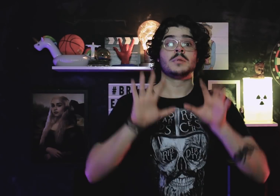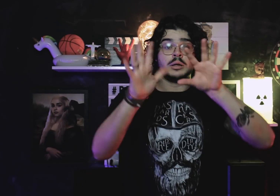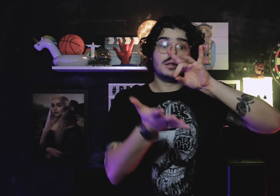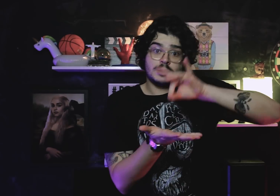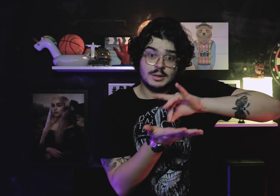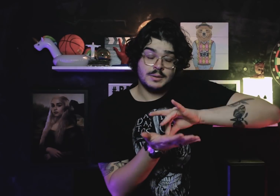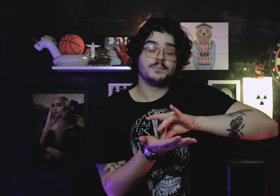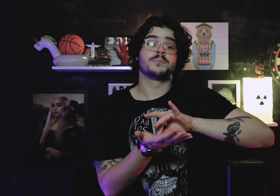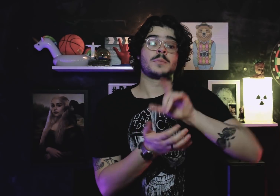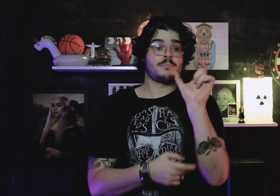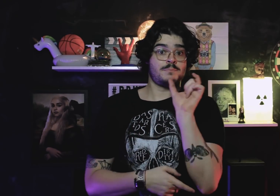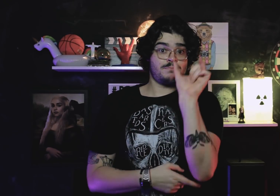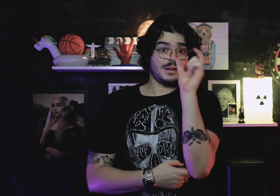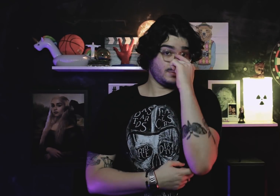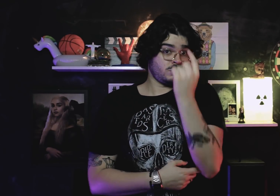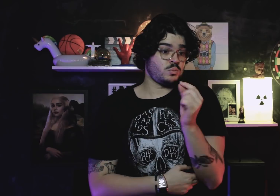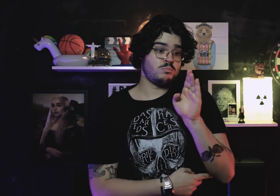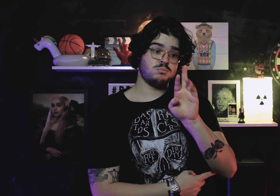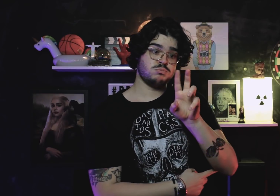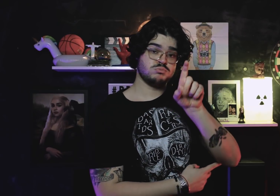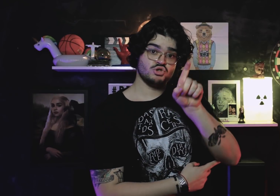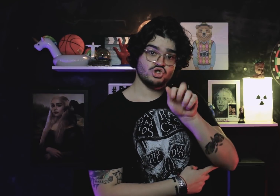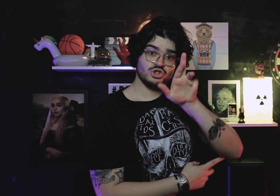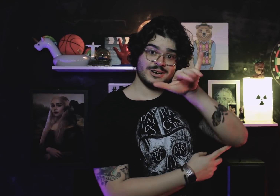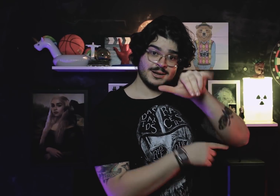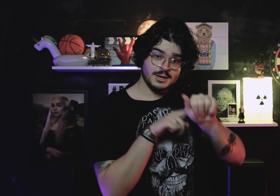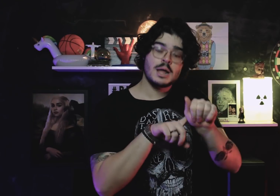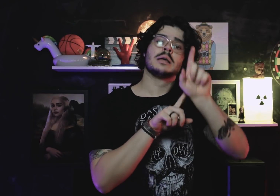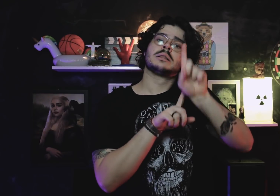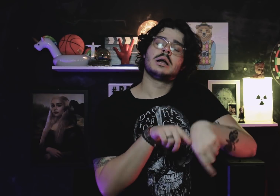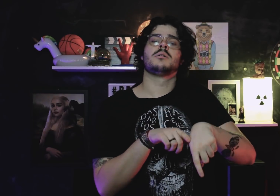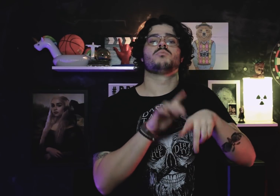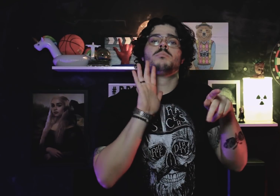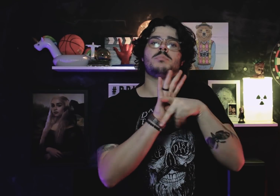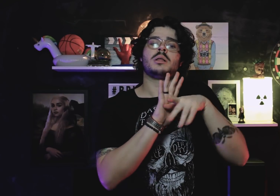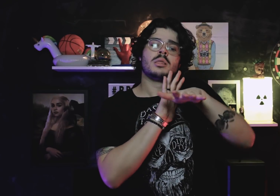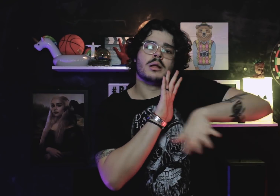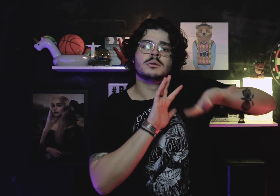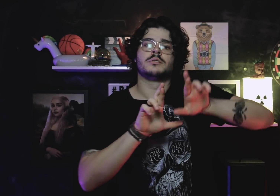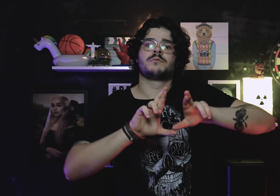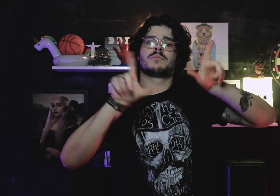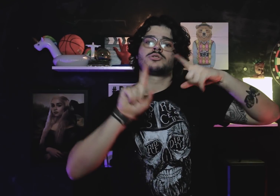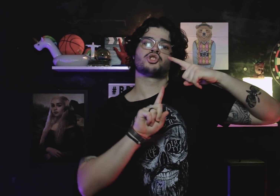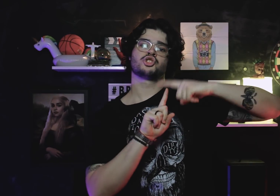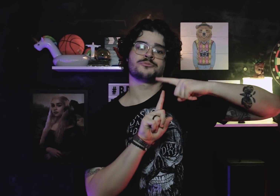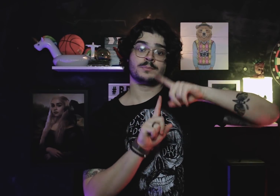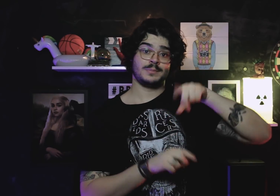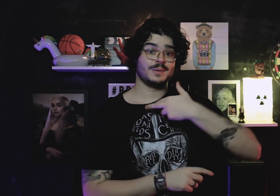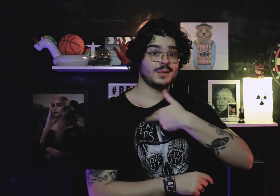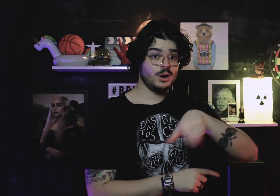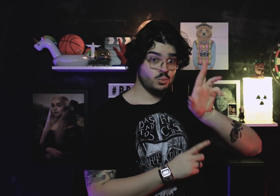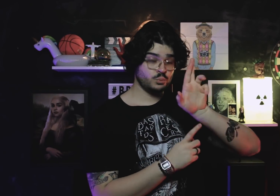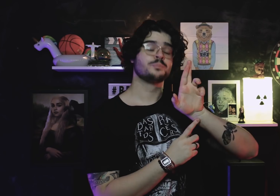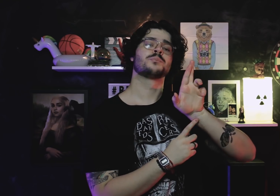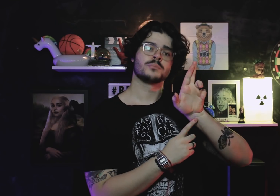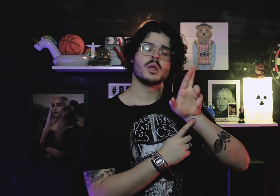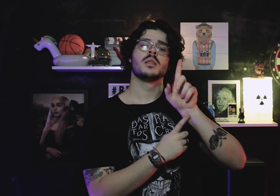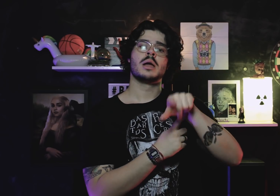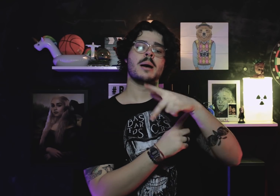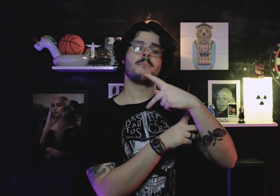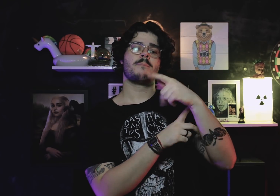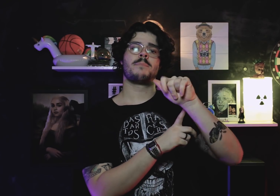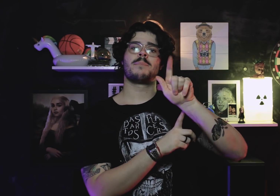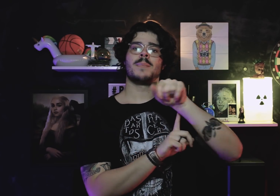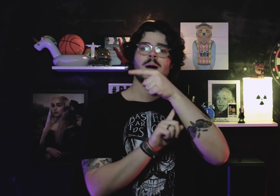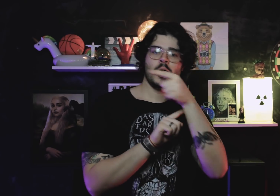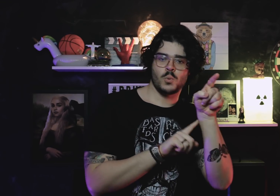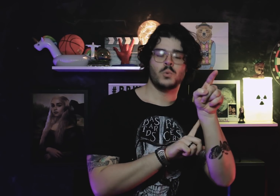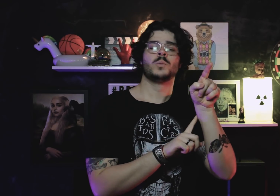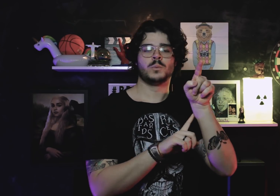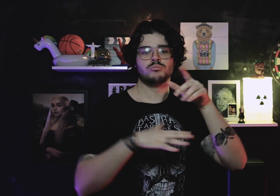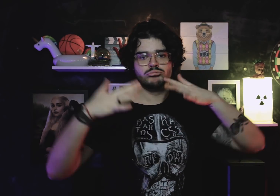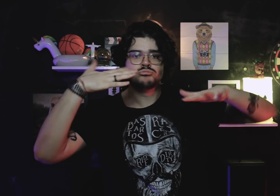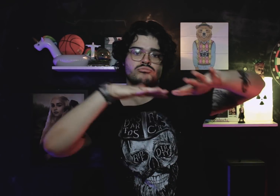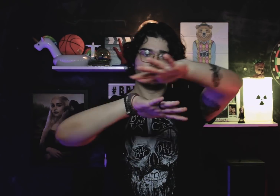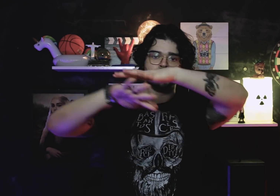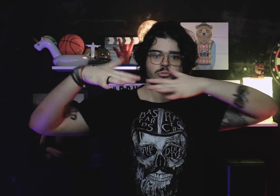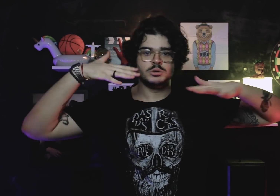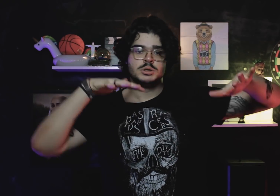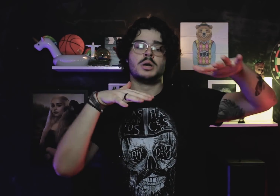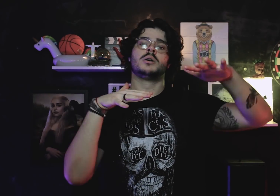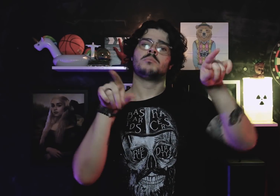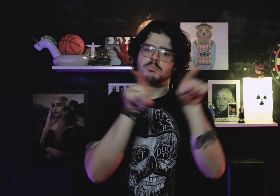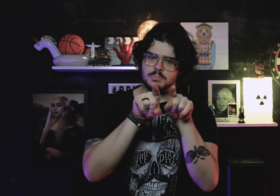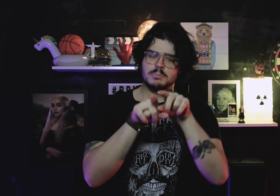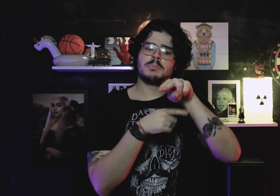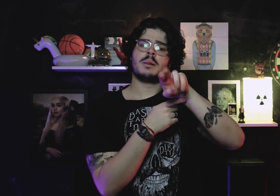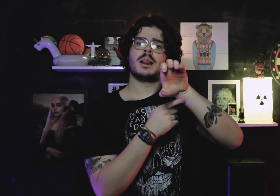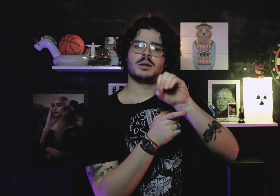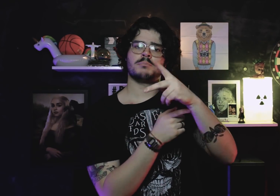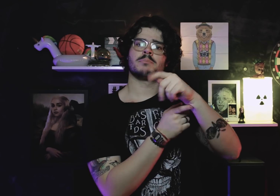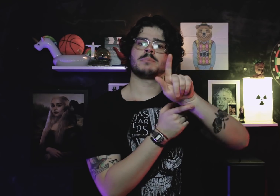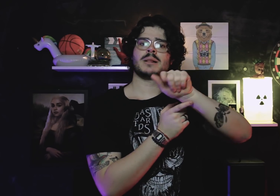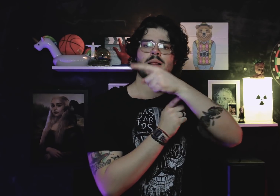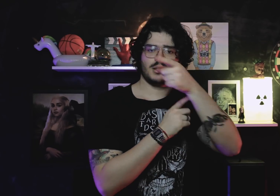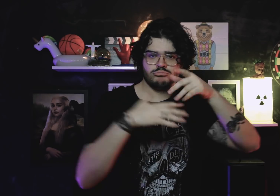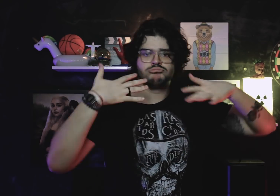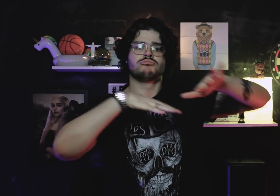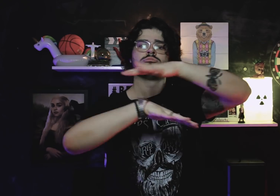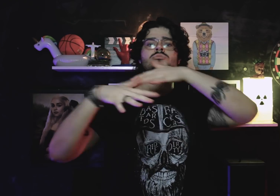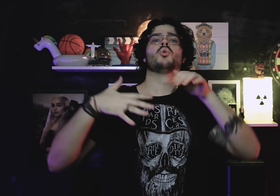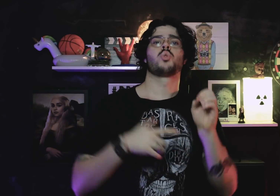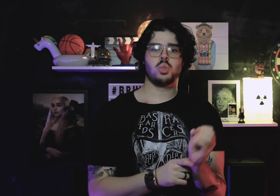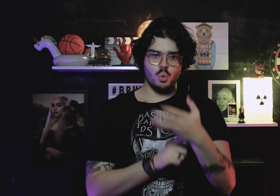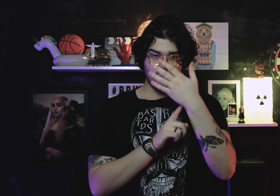In fact, it is a form of pagan and neo-pagan religion.